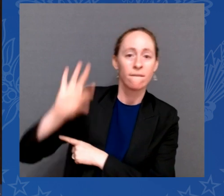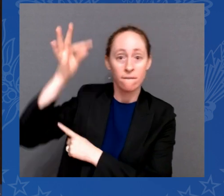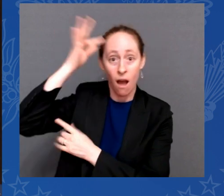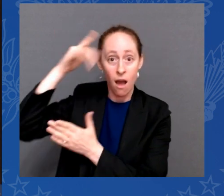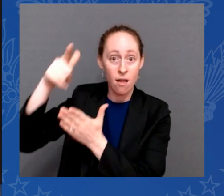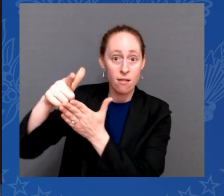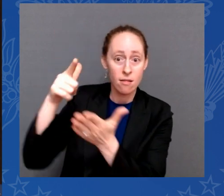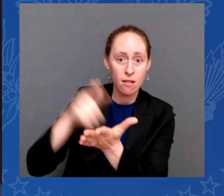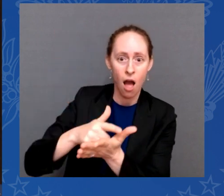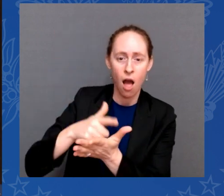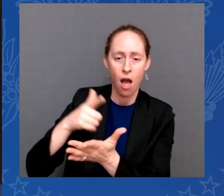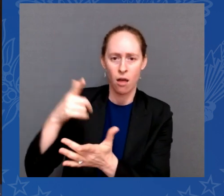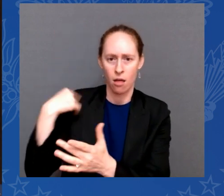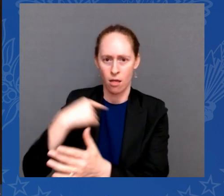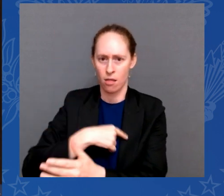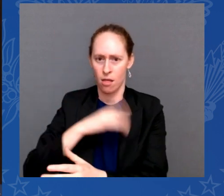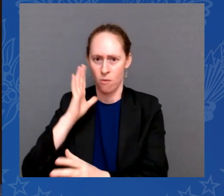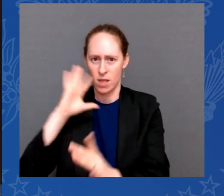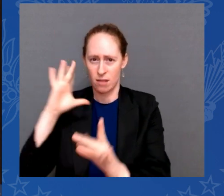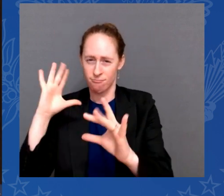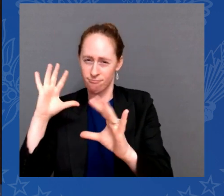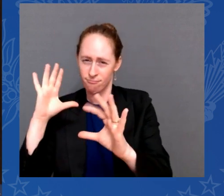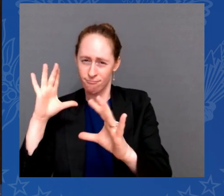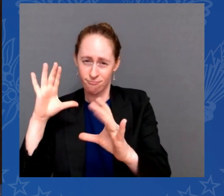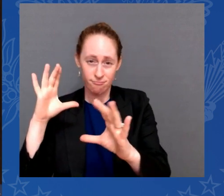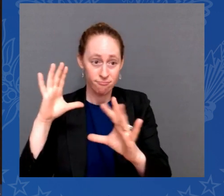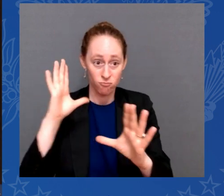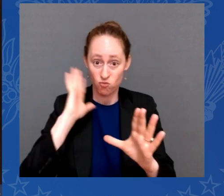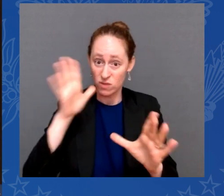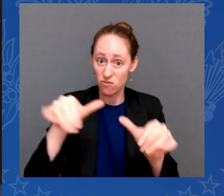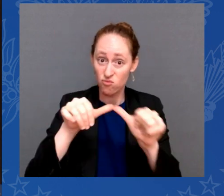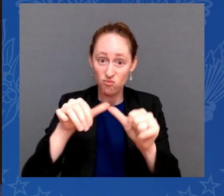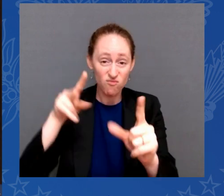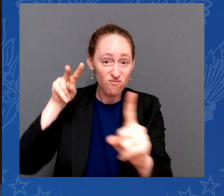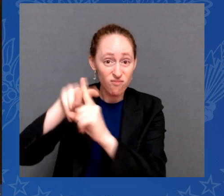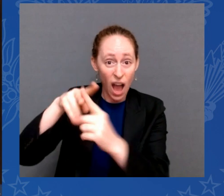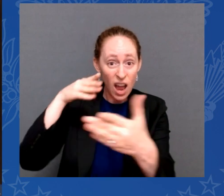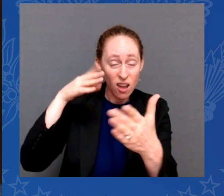including filing lawsuits and statements of interest. And coordinating technical assistance